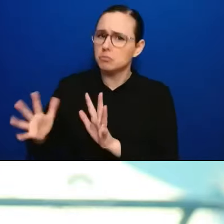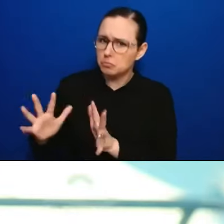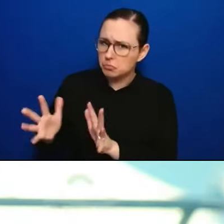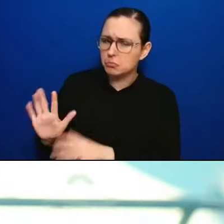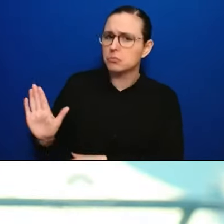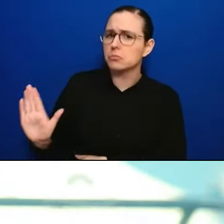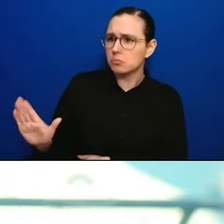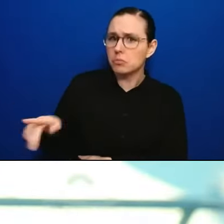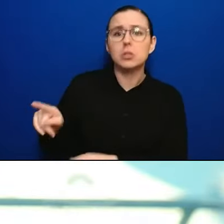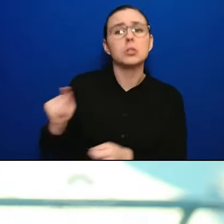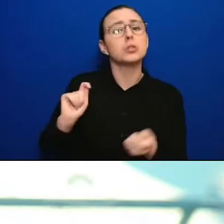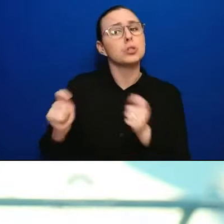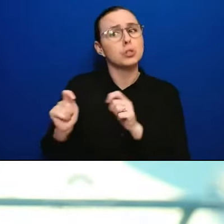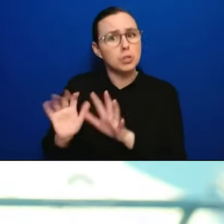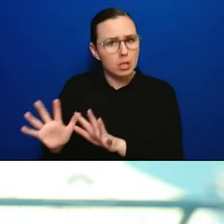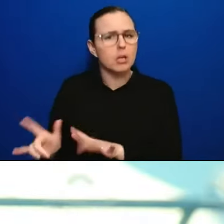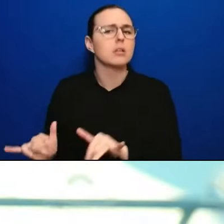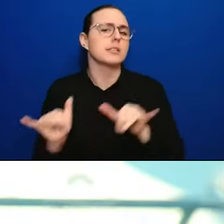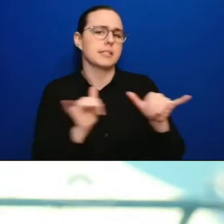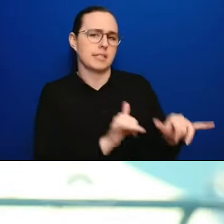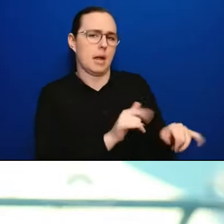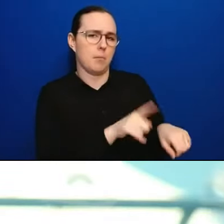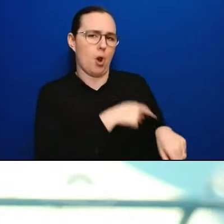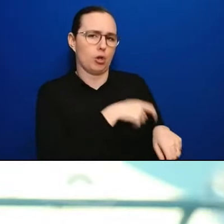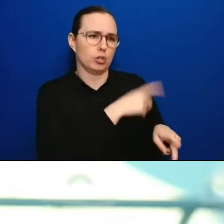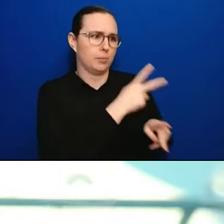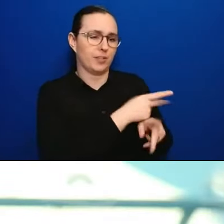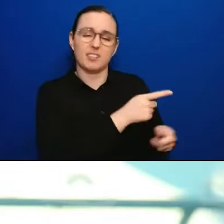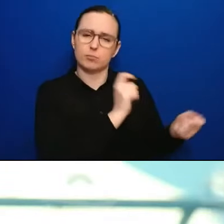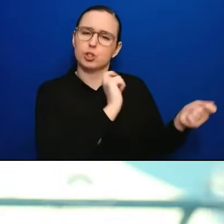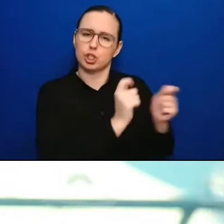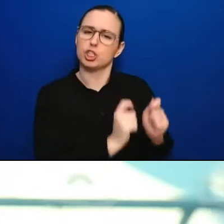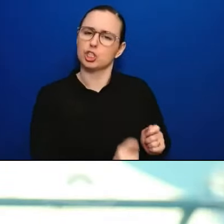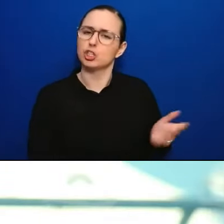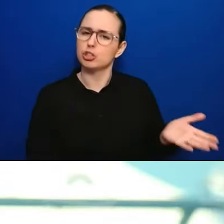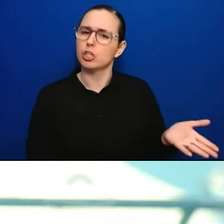and Omicron causing very mild